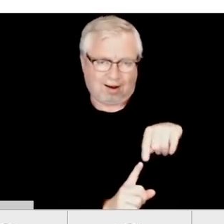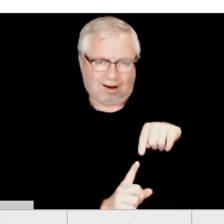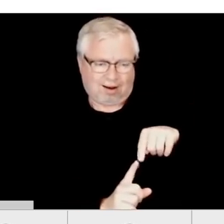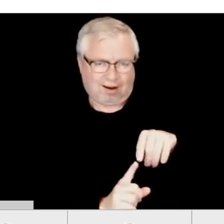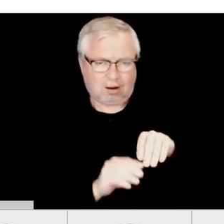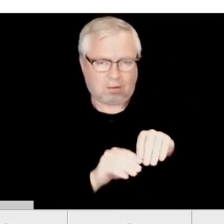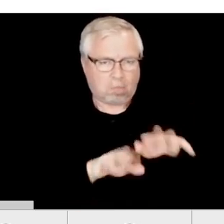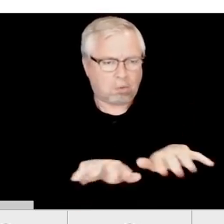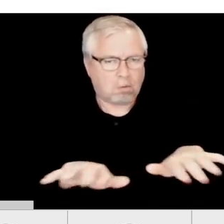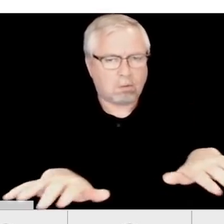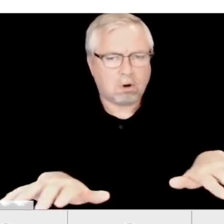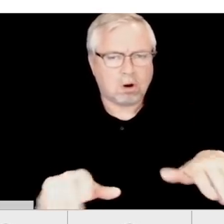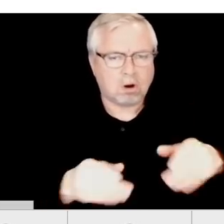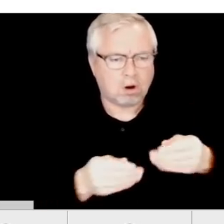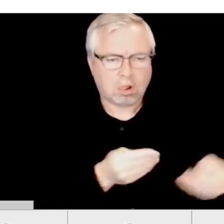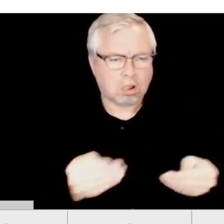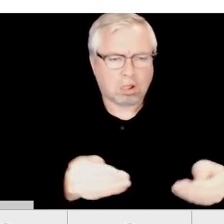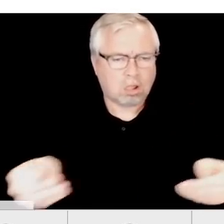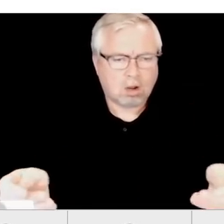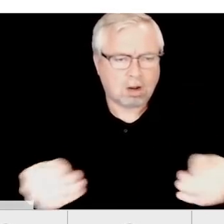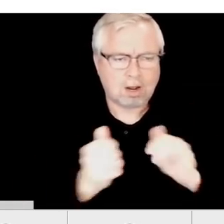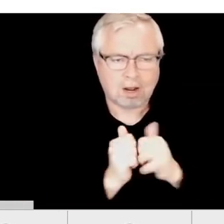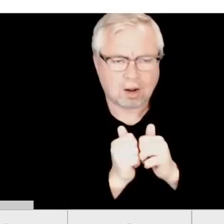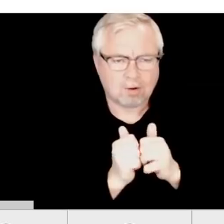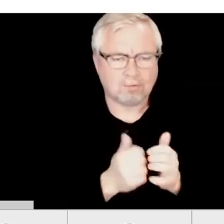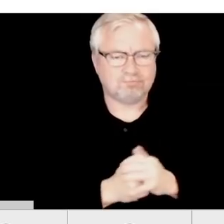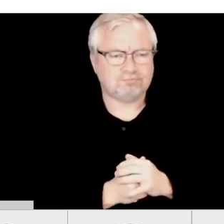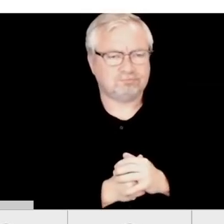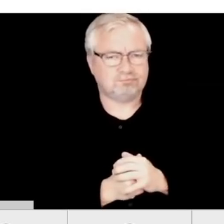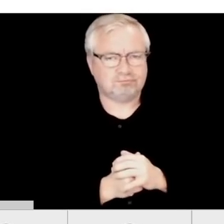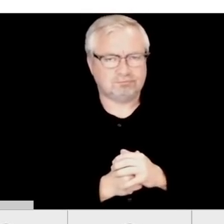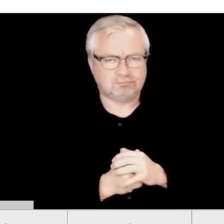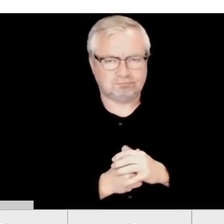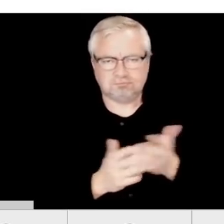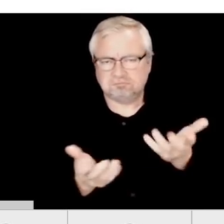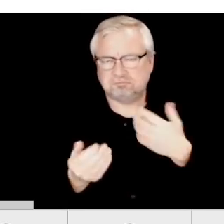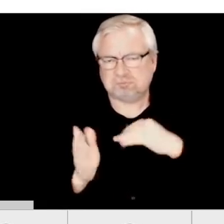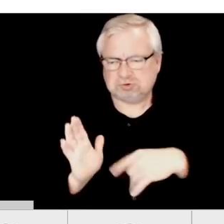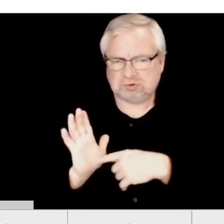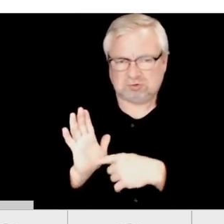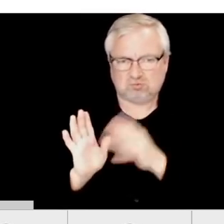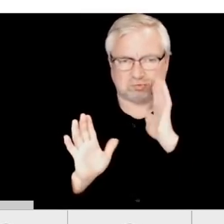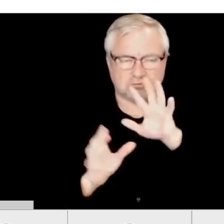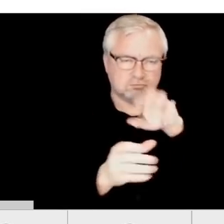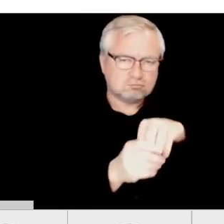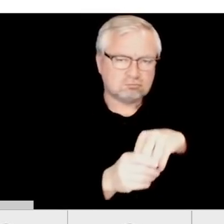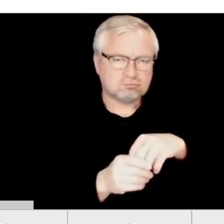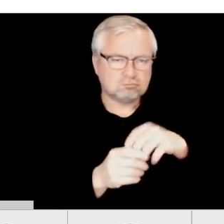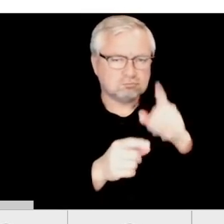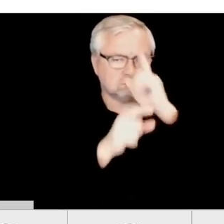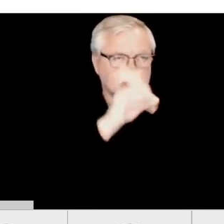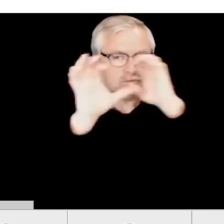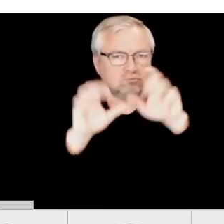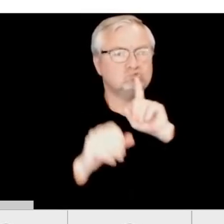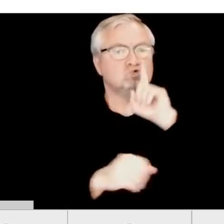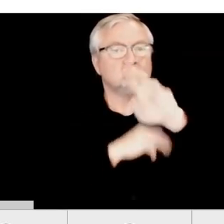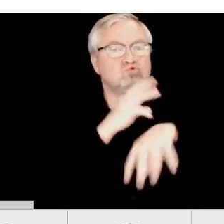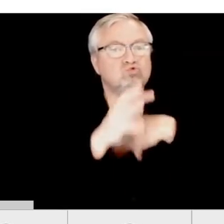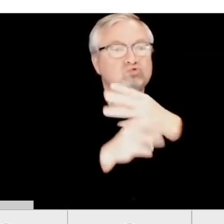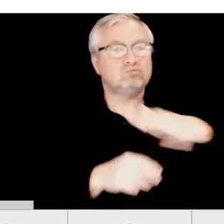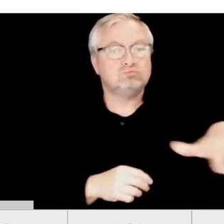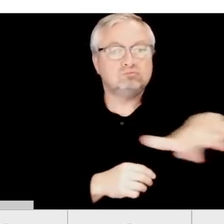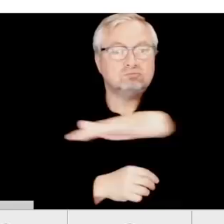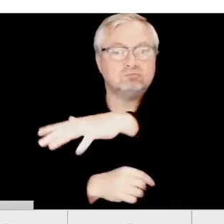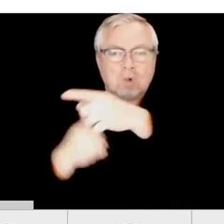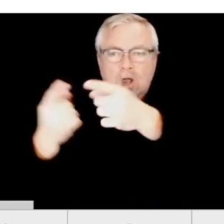order to present that abstraction of the real world in the most real way or